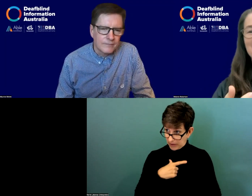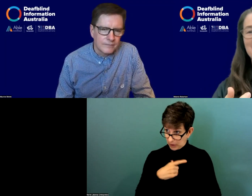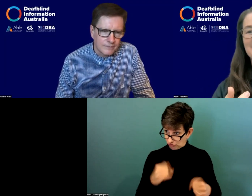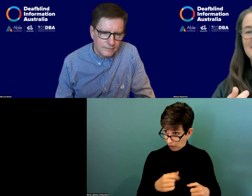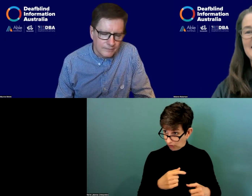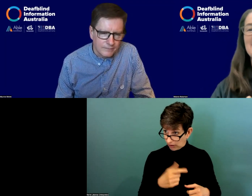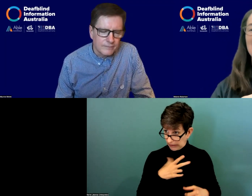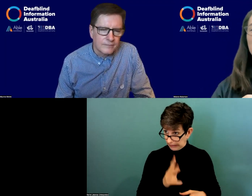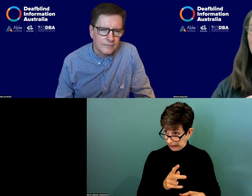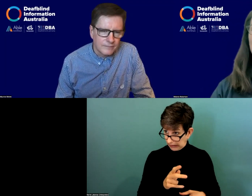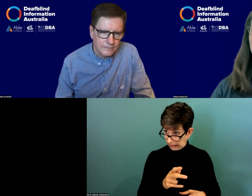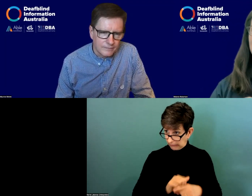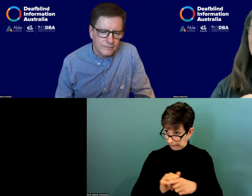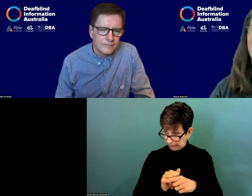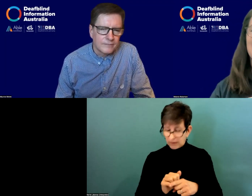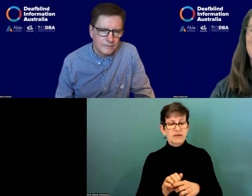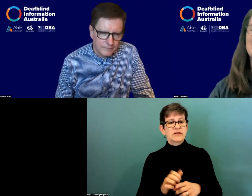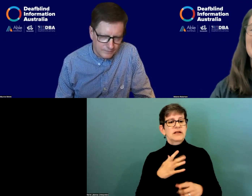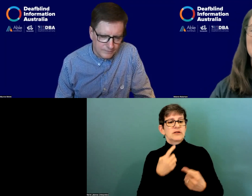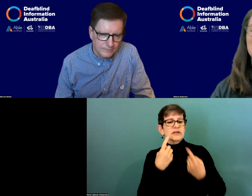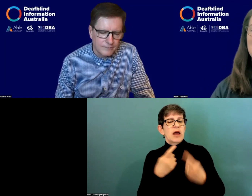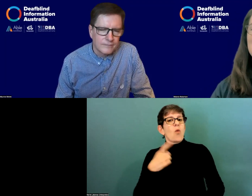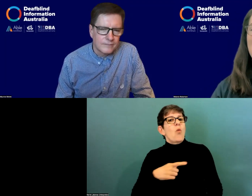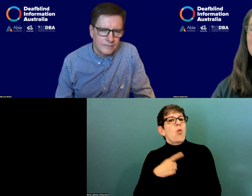different detail or expectation in there.